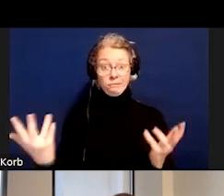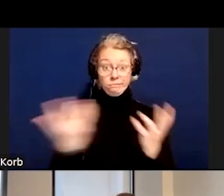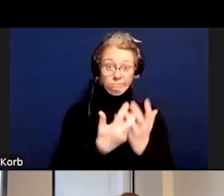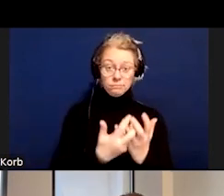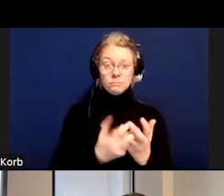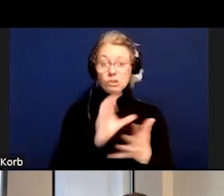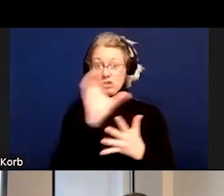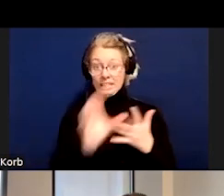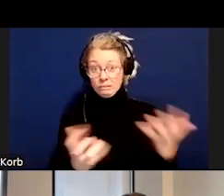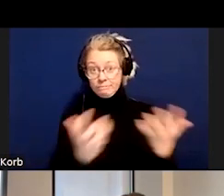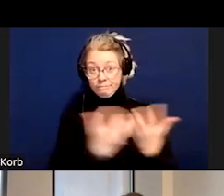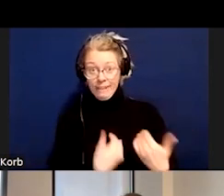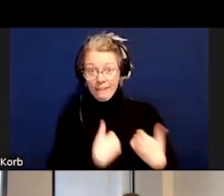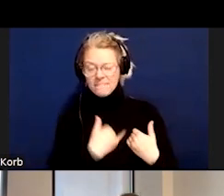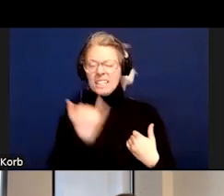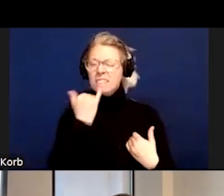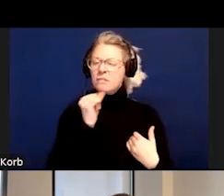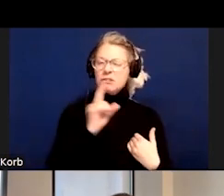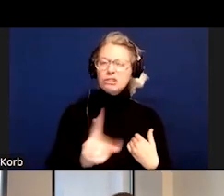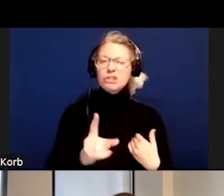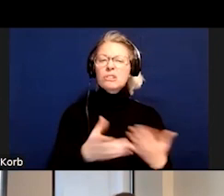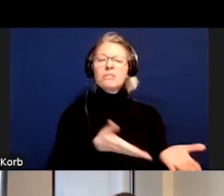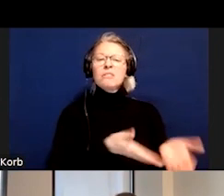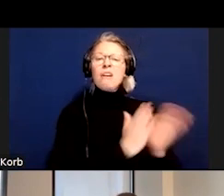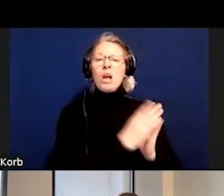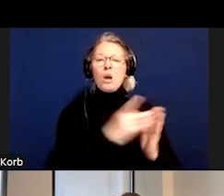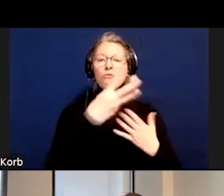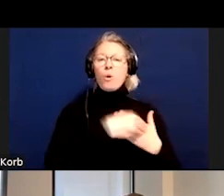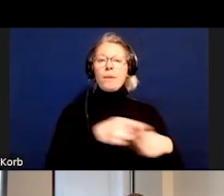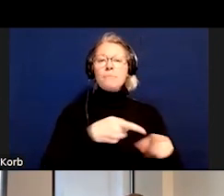to discuss your organization and making a case for support.